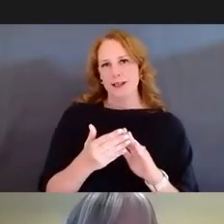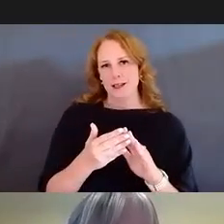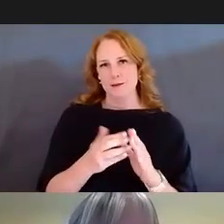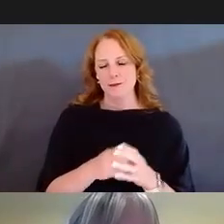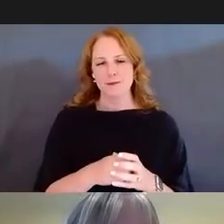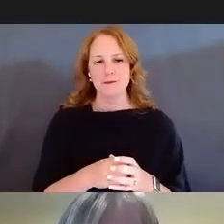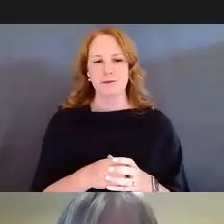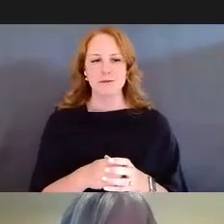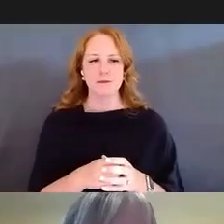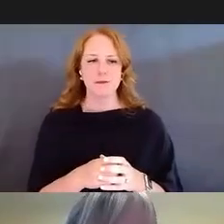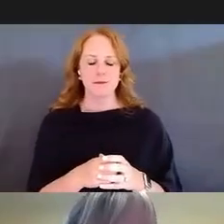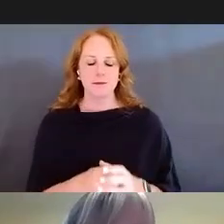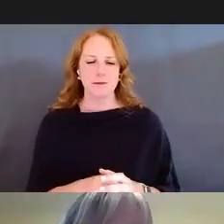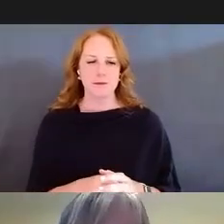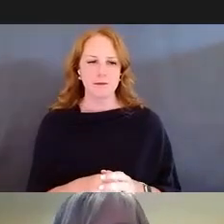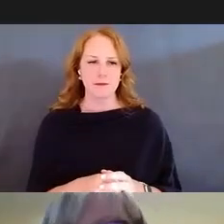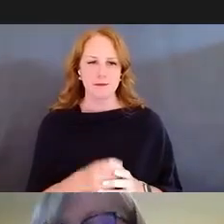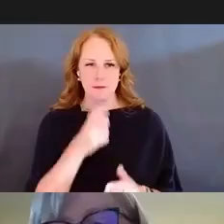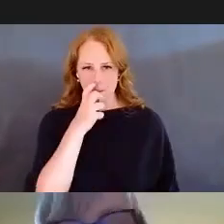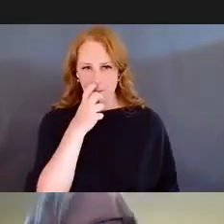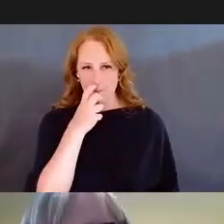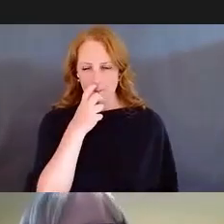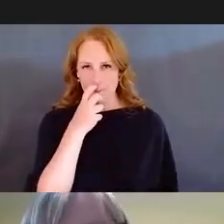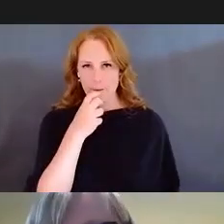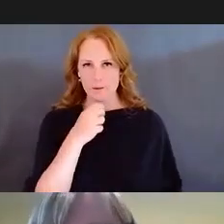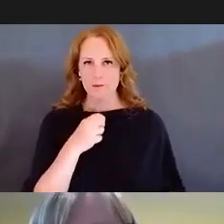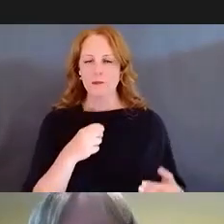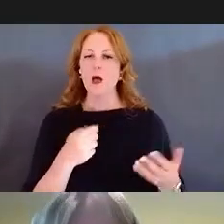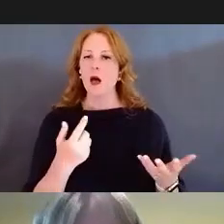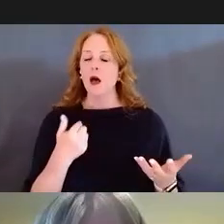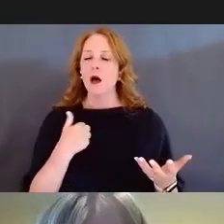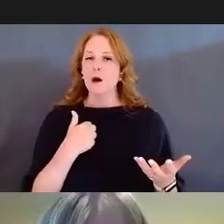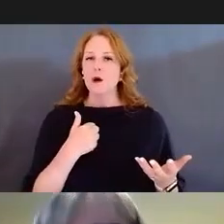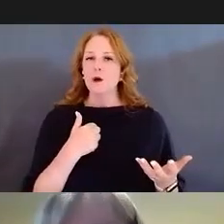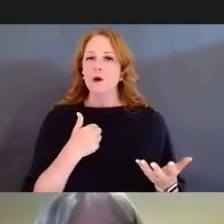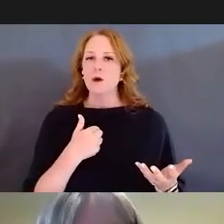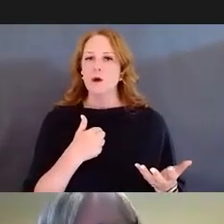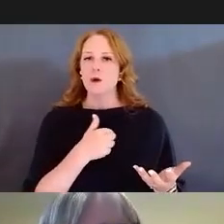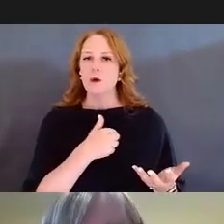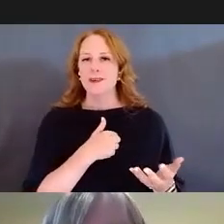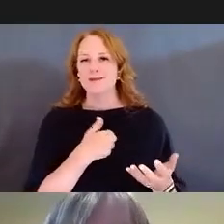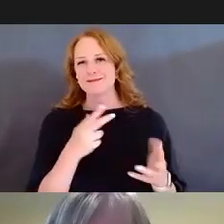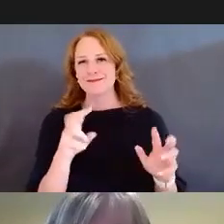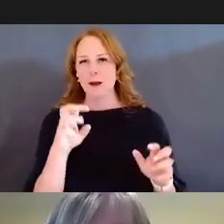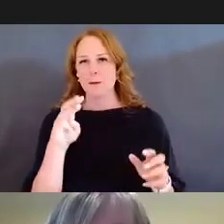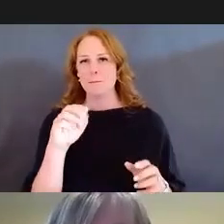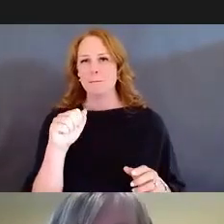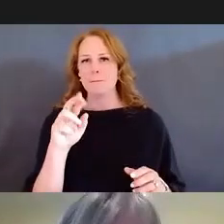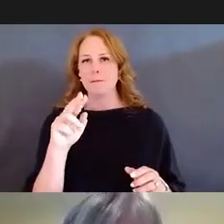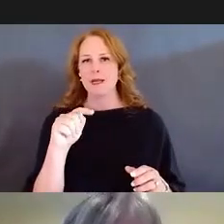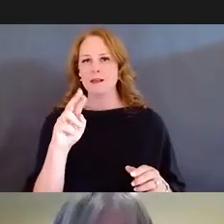next slide. So we are a very matrixed place. So this is one I think one of the benefits of